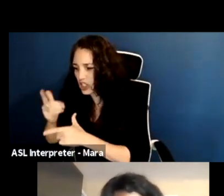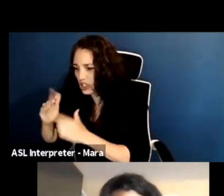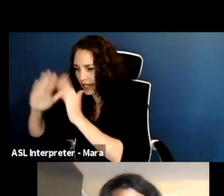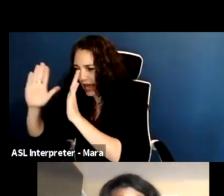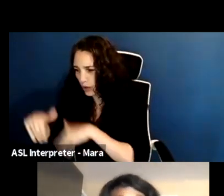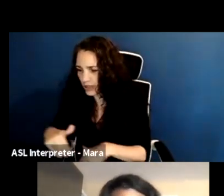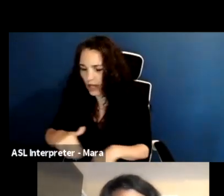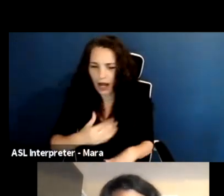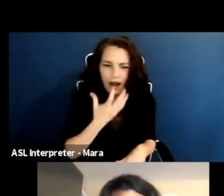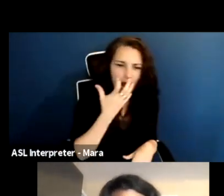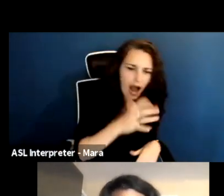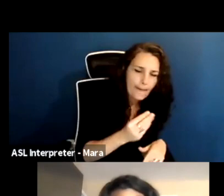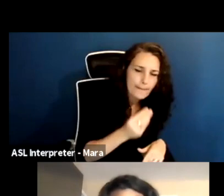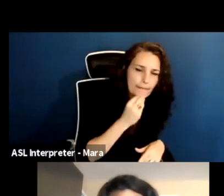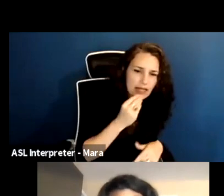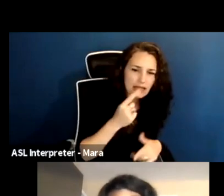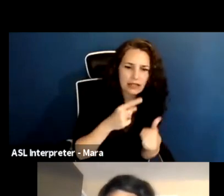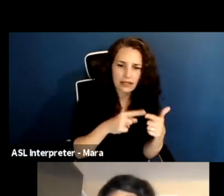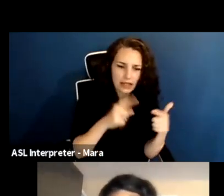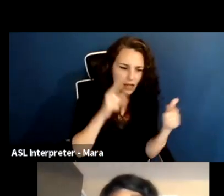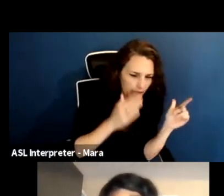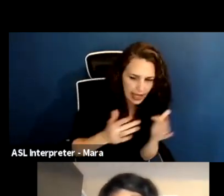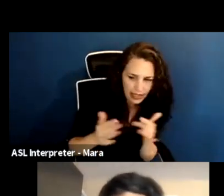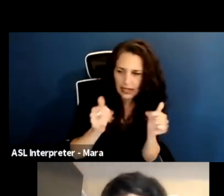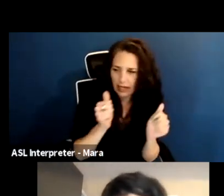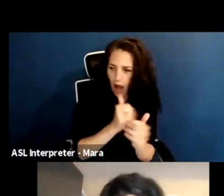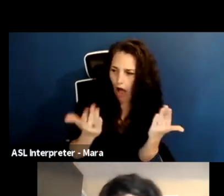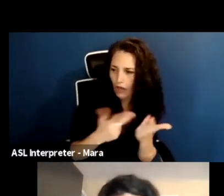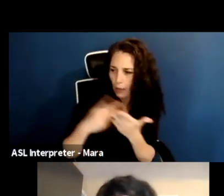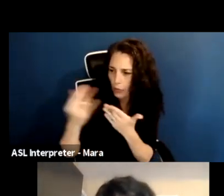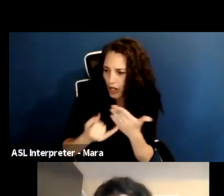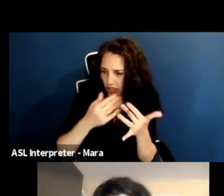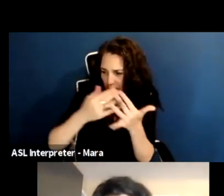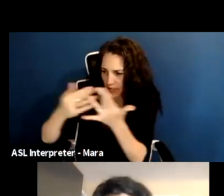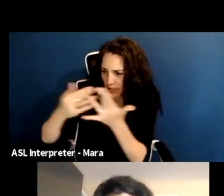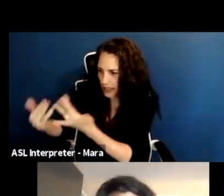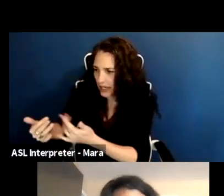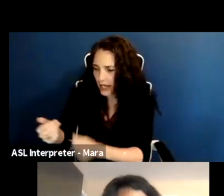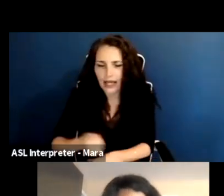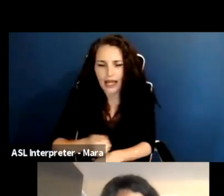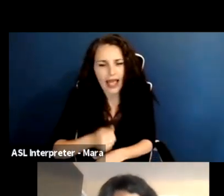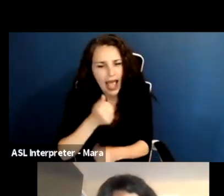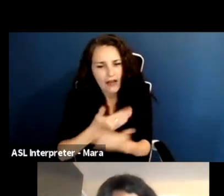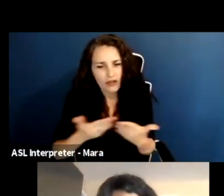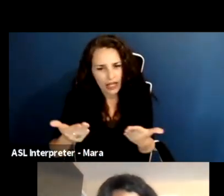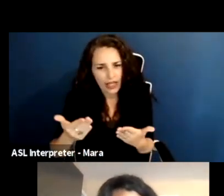like everything that I thought I needed when I was experiencing homelessness, we're providing it here.